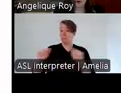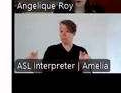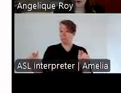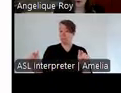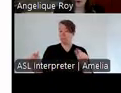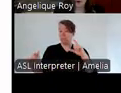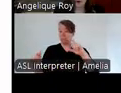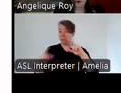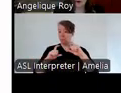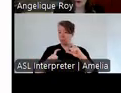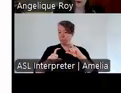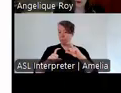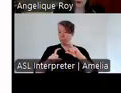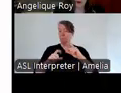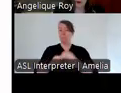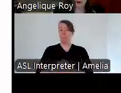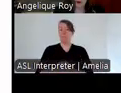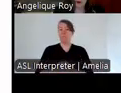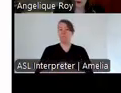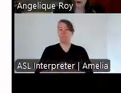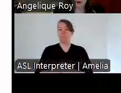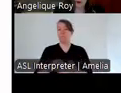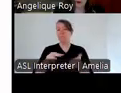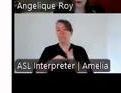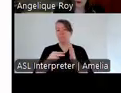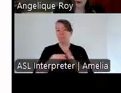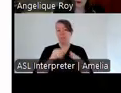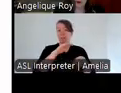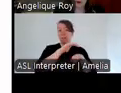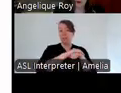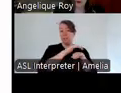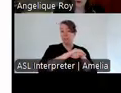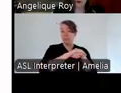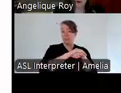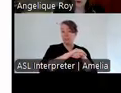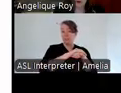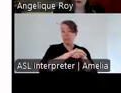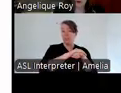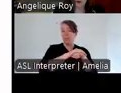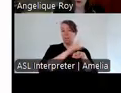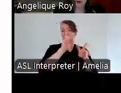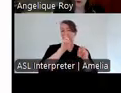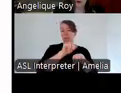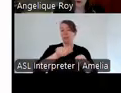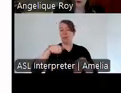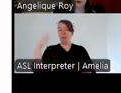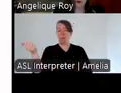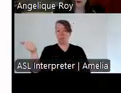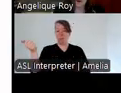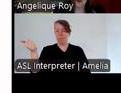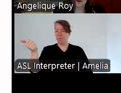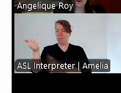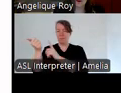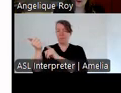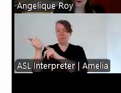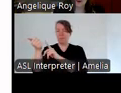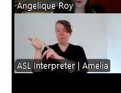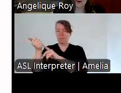And really, what we mean here are languages other than English, which we should probably rename multiple languages instead.